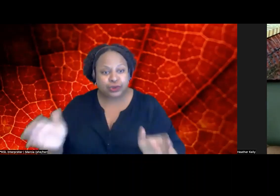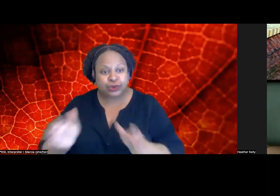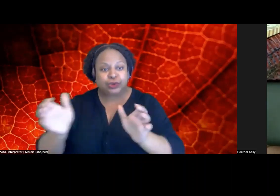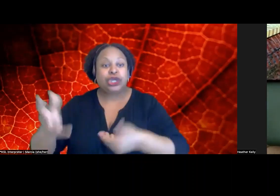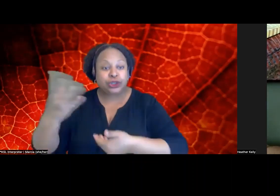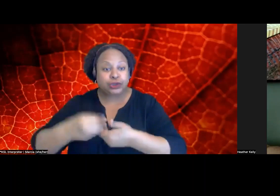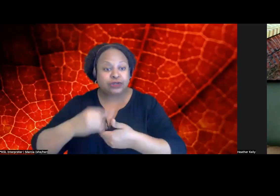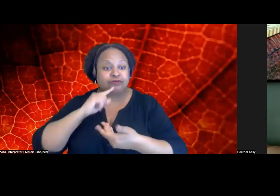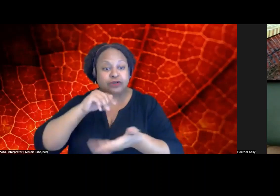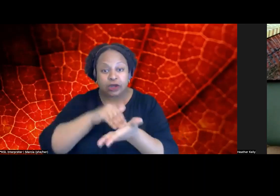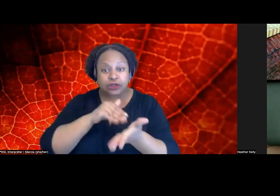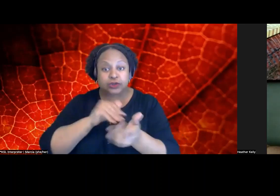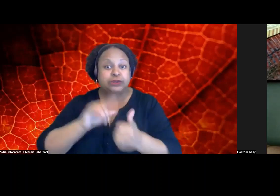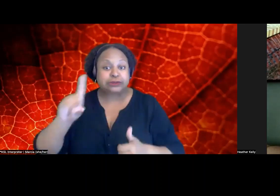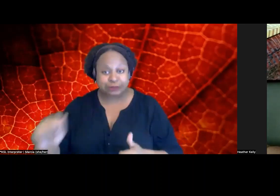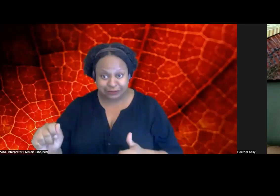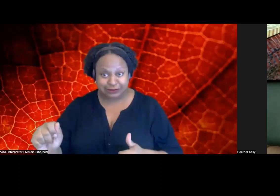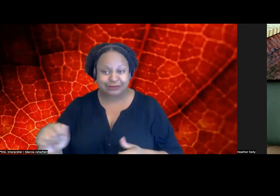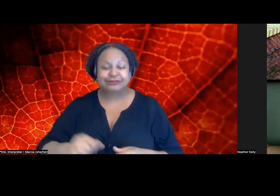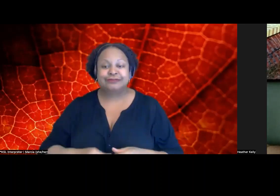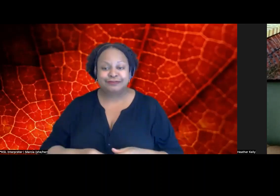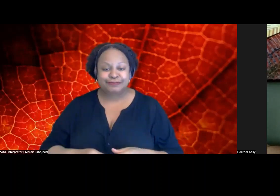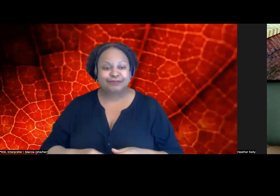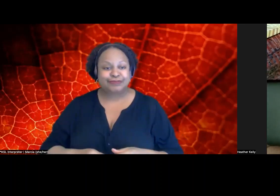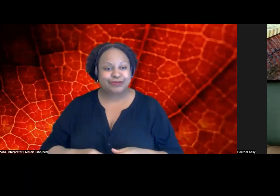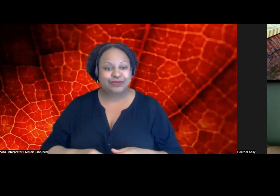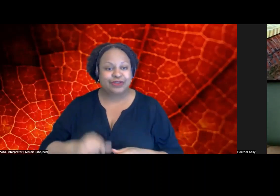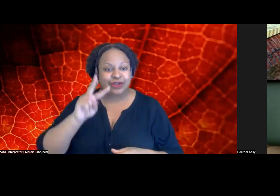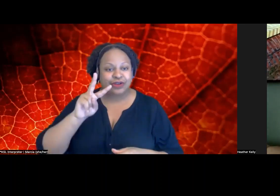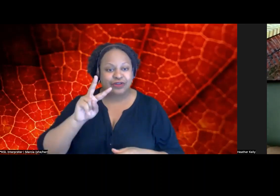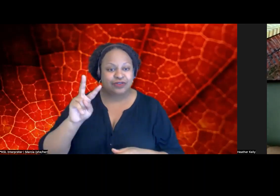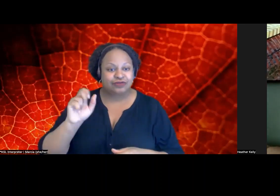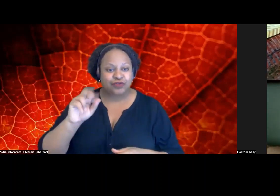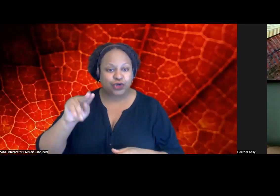physicians with disabilities and Verne Ross will be returning this